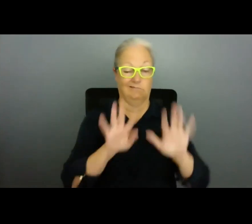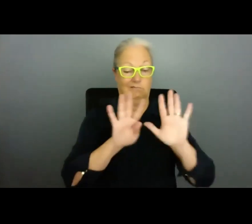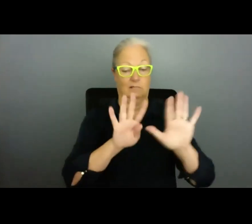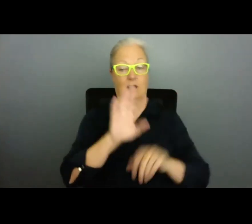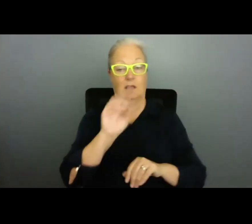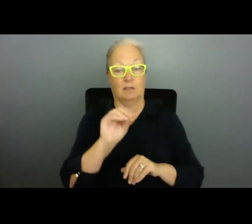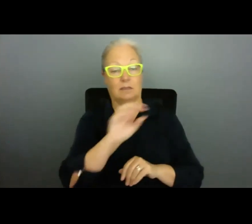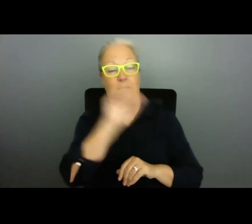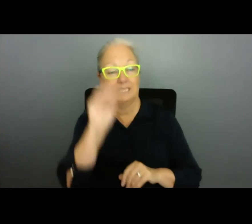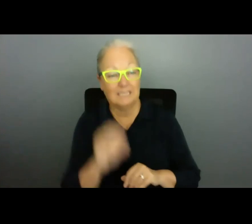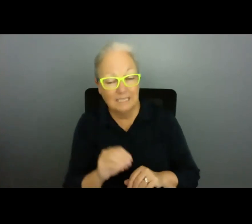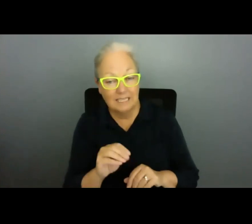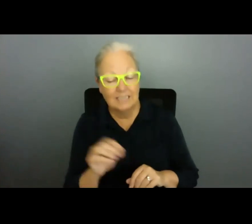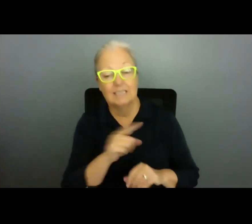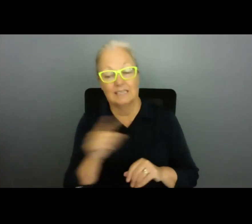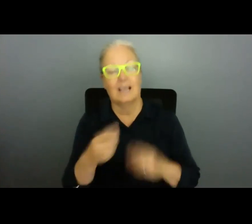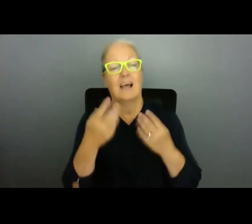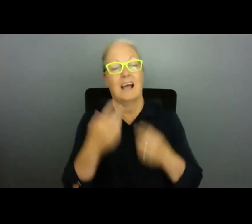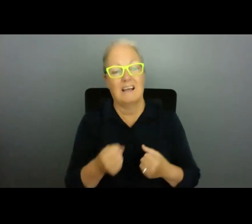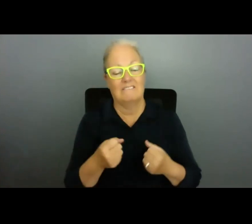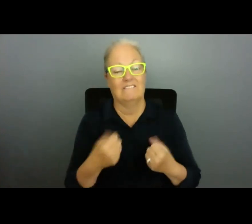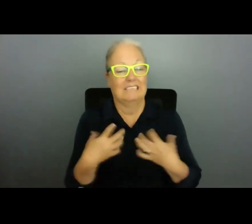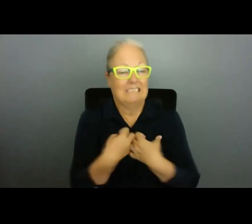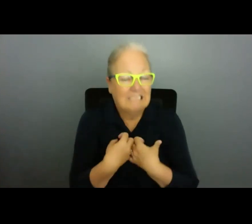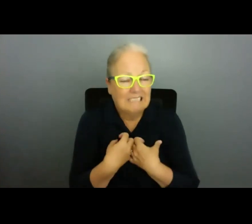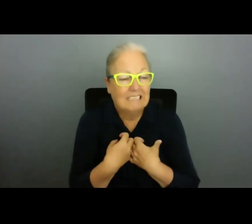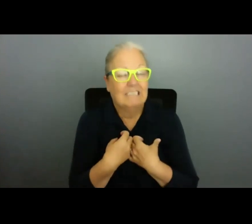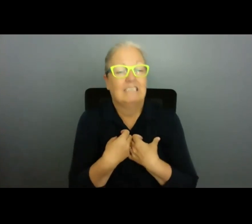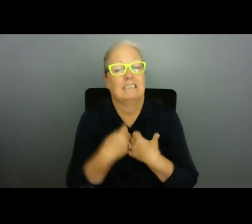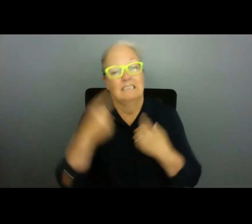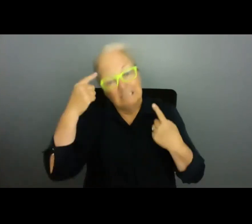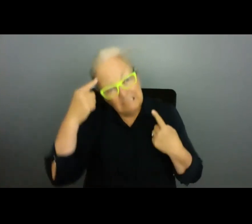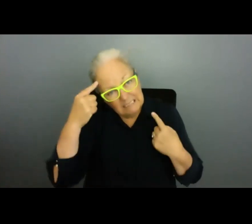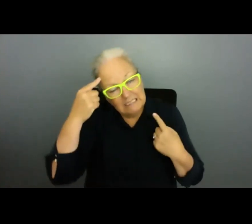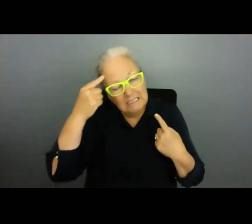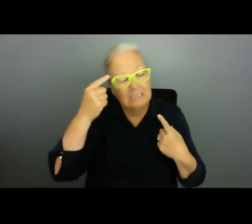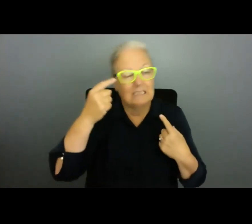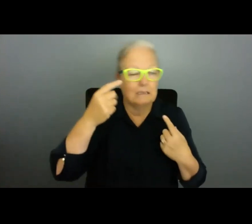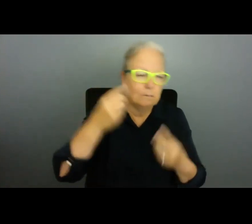and young people with disabilities were unable to attend school or university and are separated from